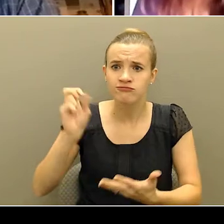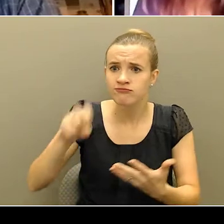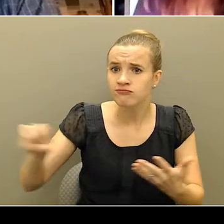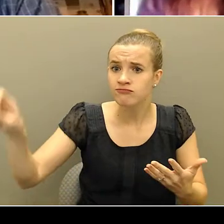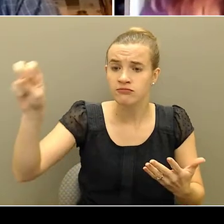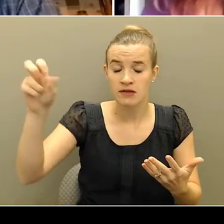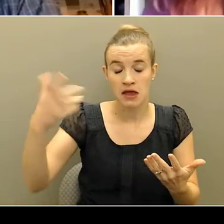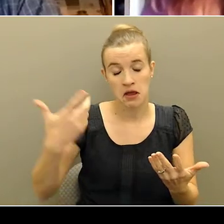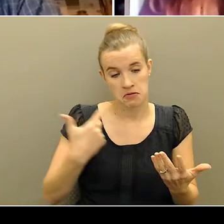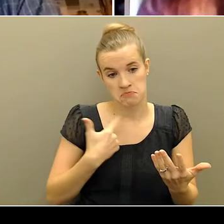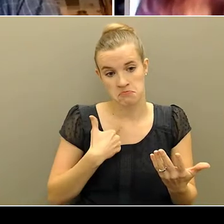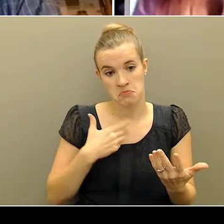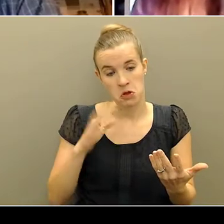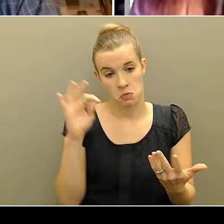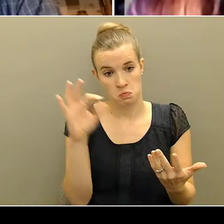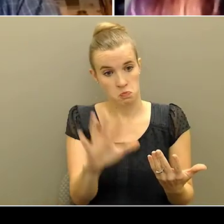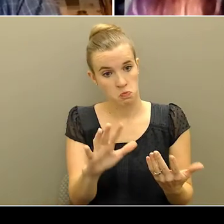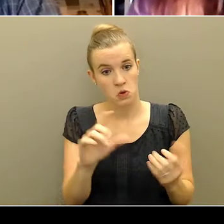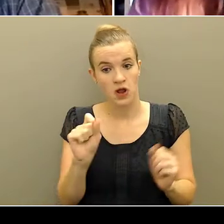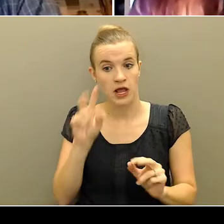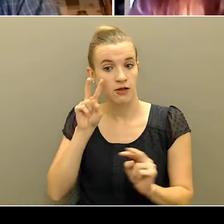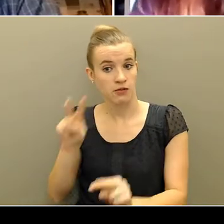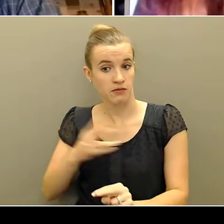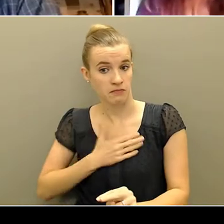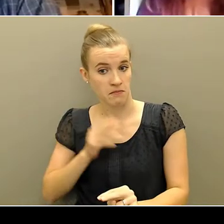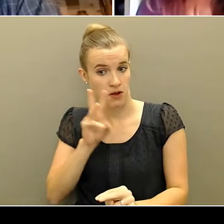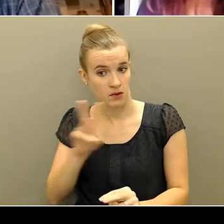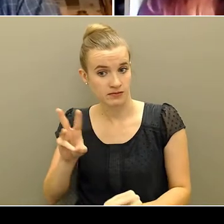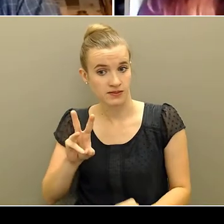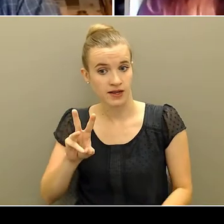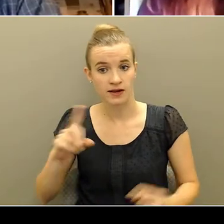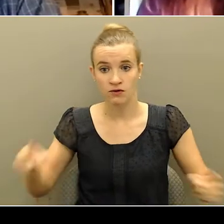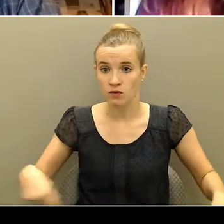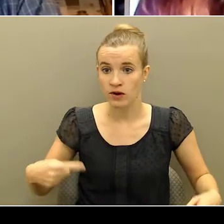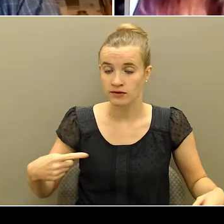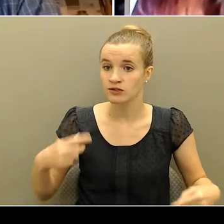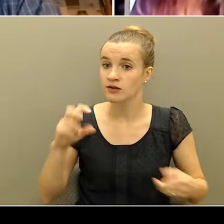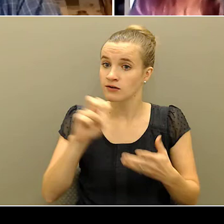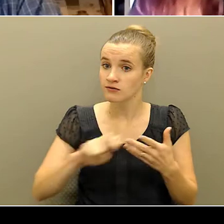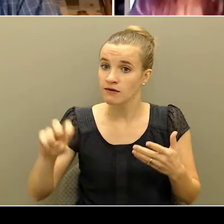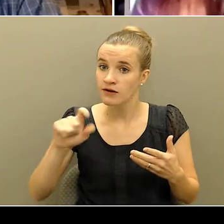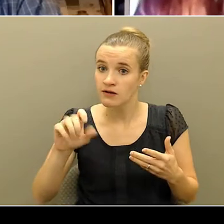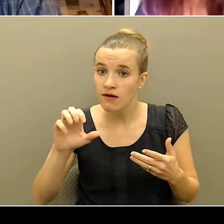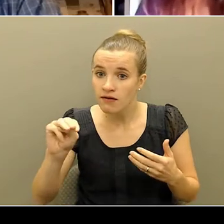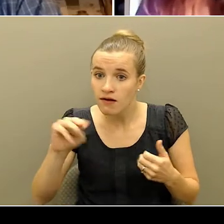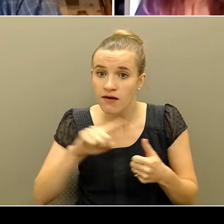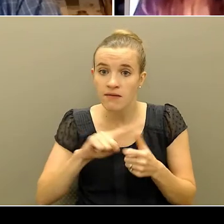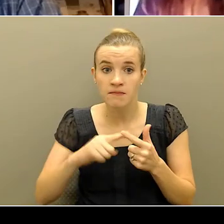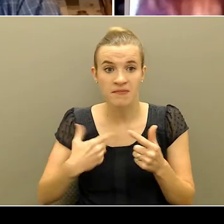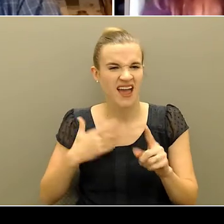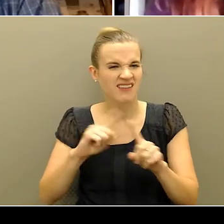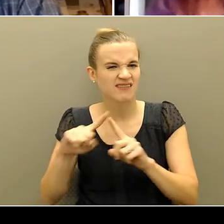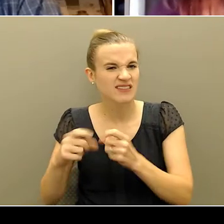chapters that you can get involved with. A lot of online communities and stuff you can be a part of you know and ask questions, you know, like really, really